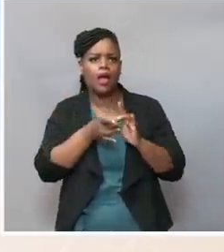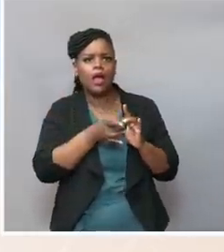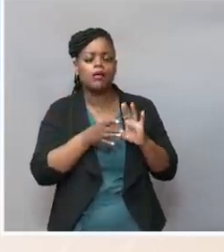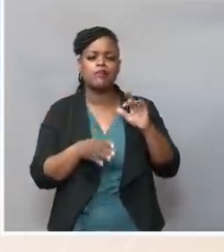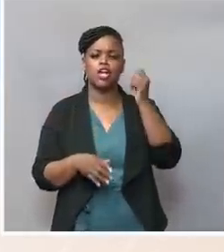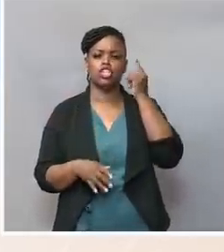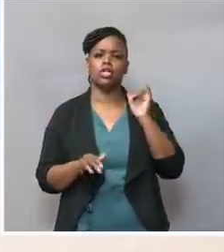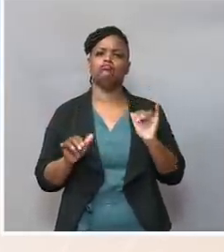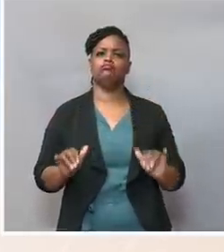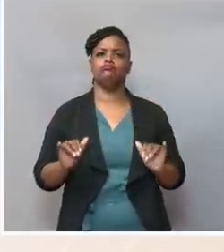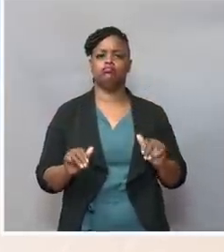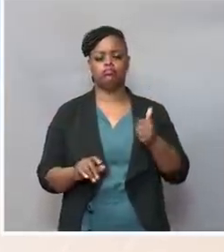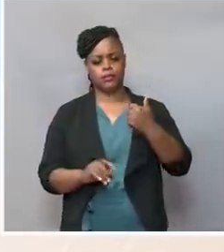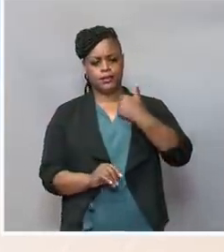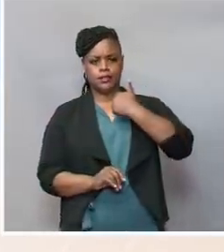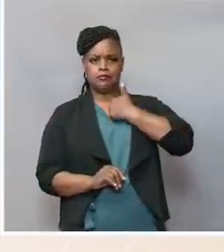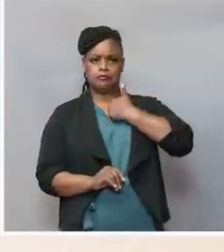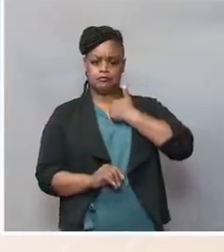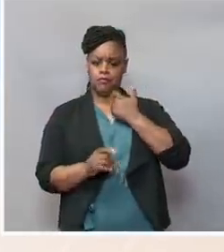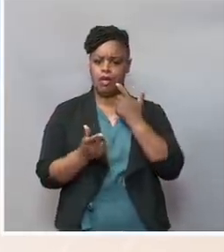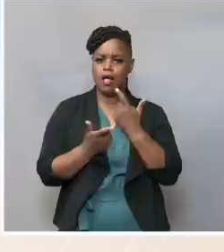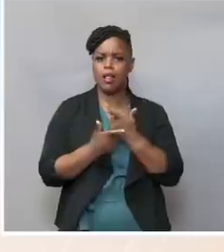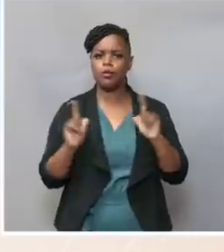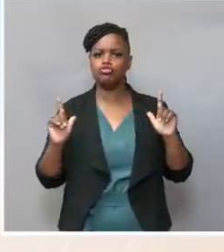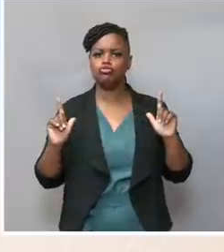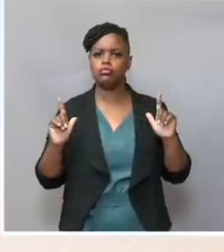in an engaging and culturally meaningful way.